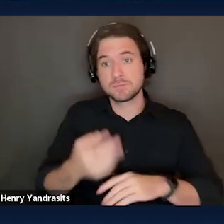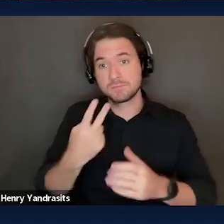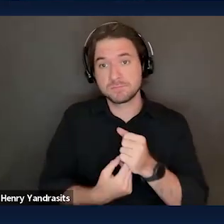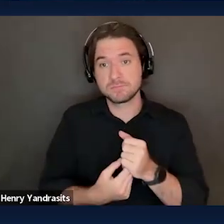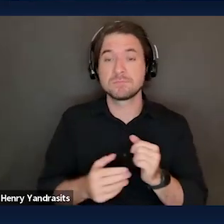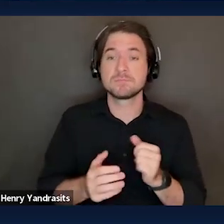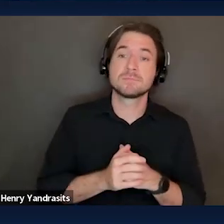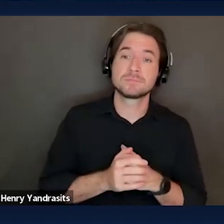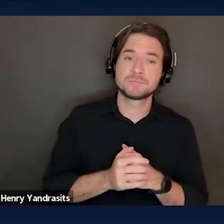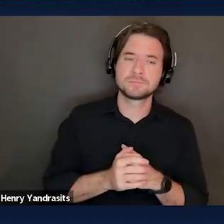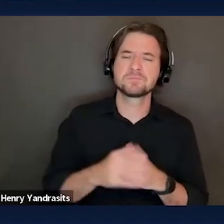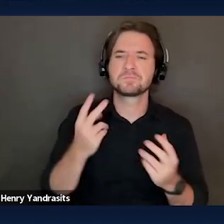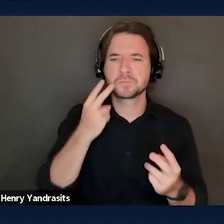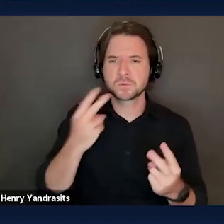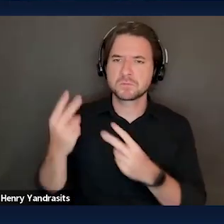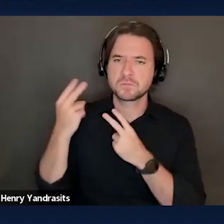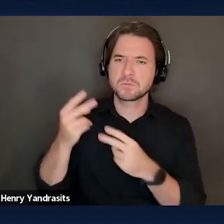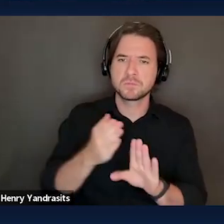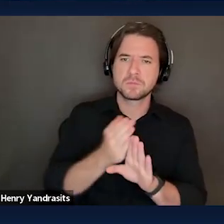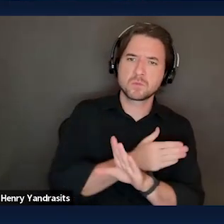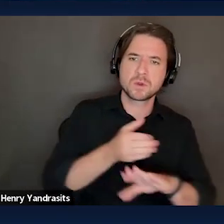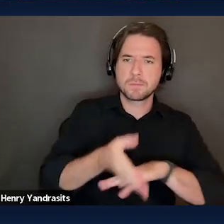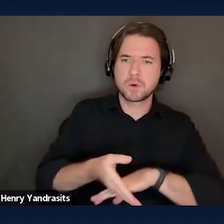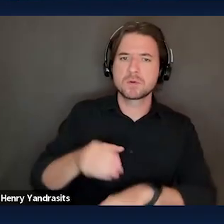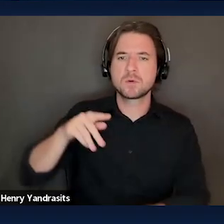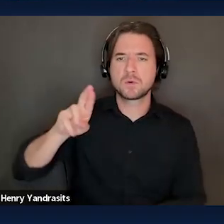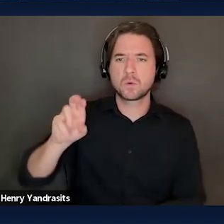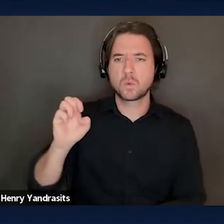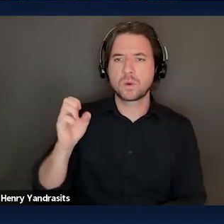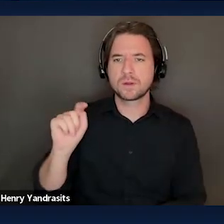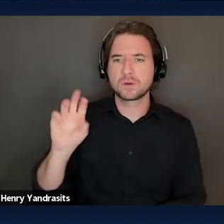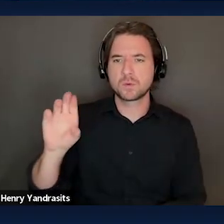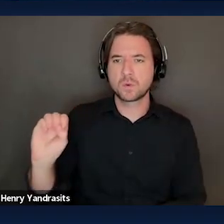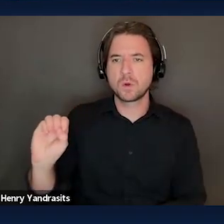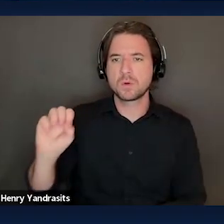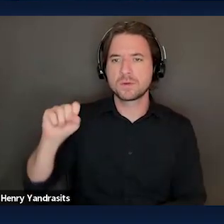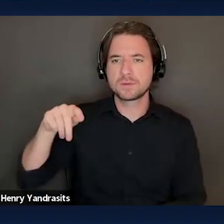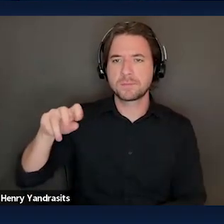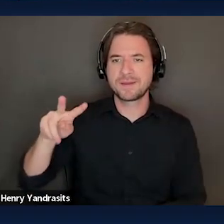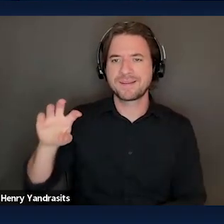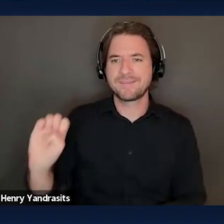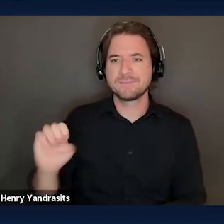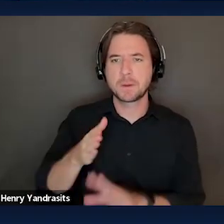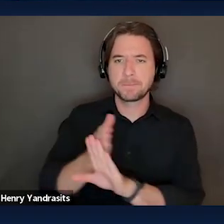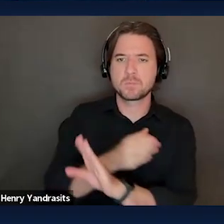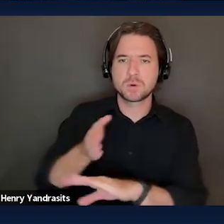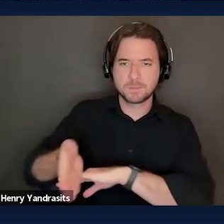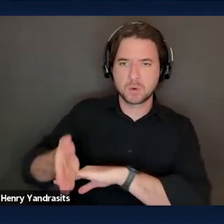And so, the retrospective pre-post does, um… address that shift bias.